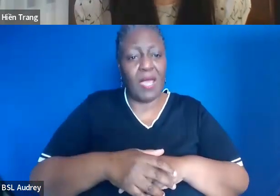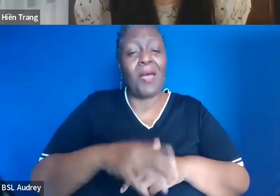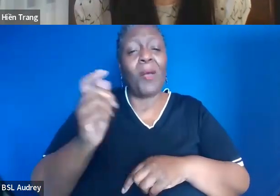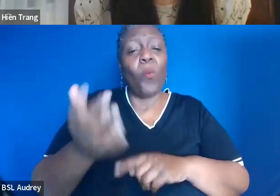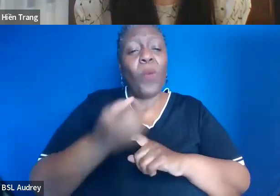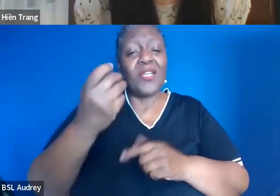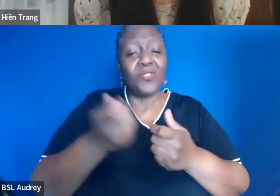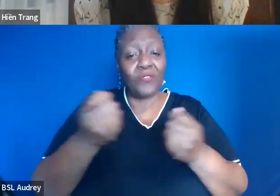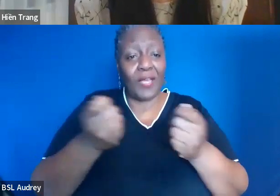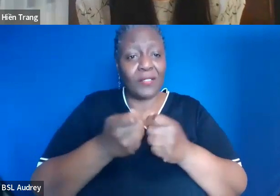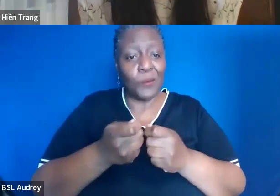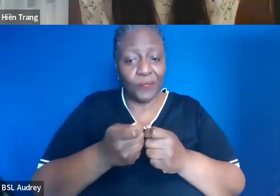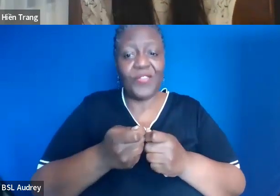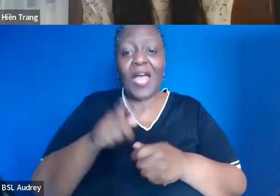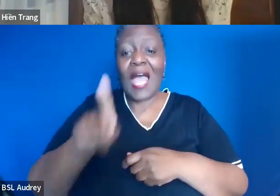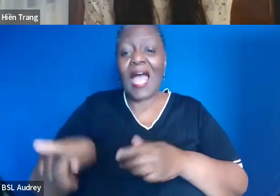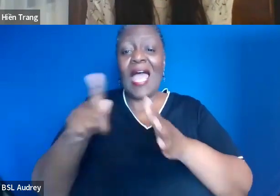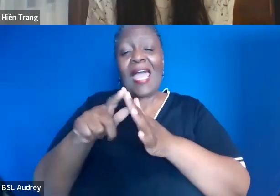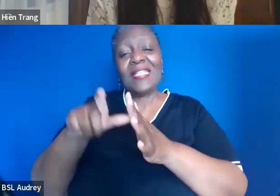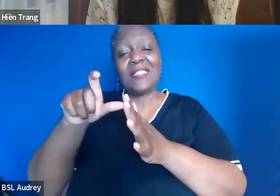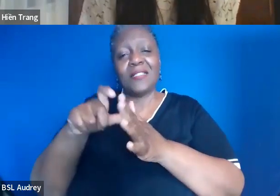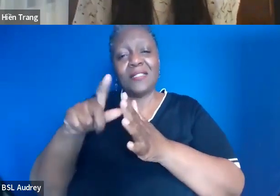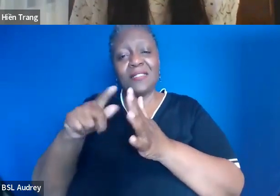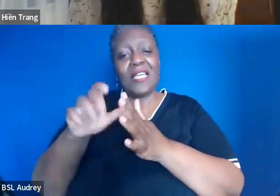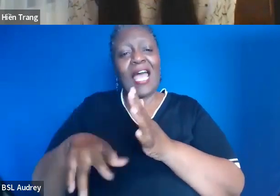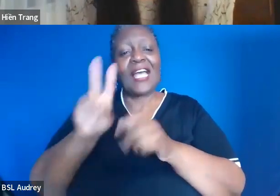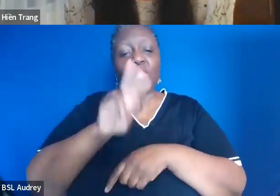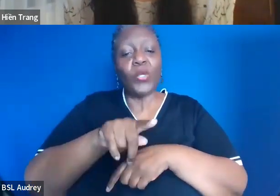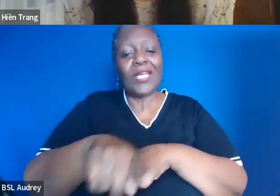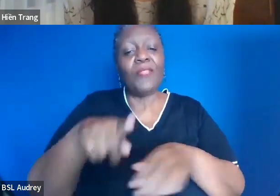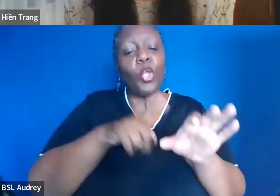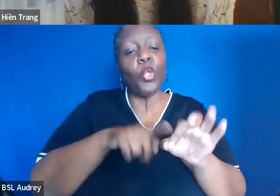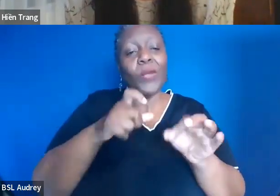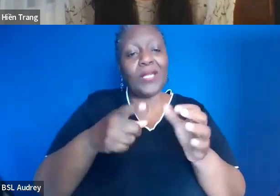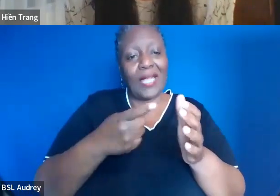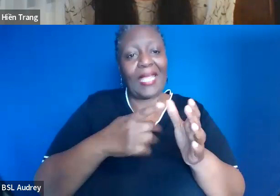actually our wonderful digital editor Ed Cottrell if you look in the Q&Aa he's just made the digital